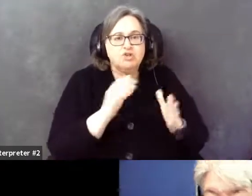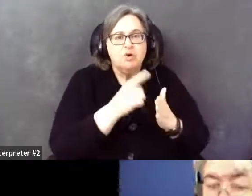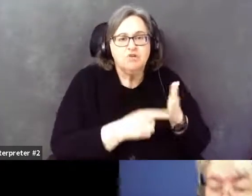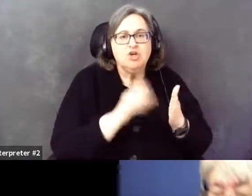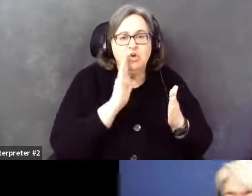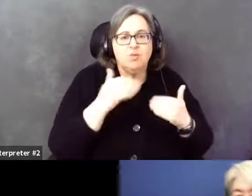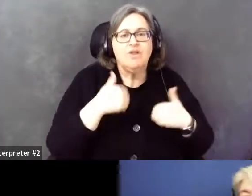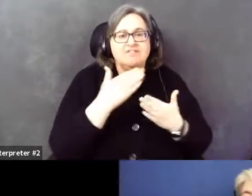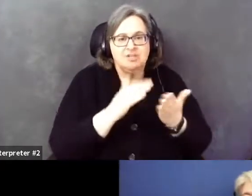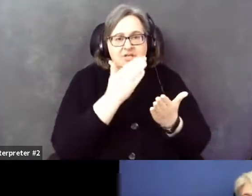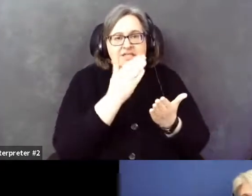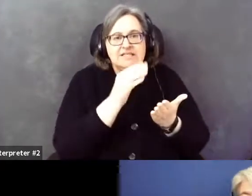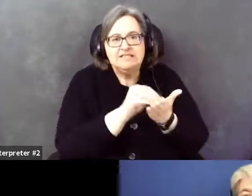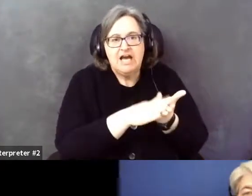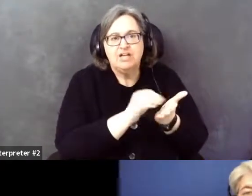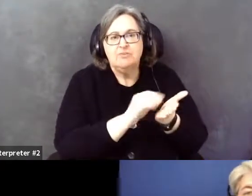have some documentation of history and policy.